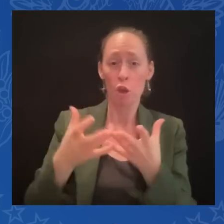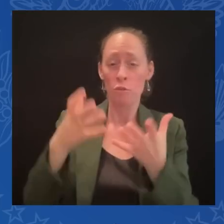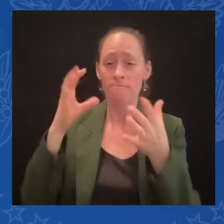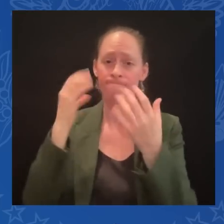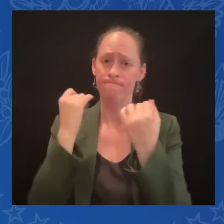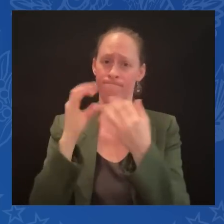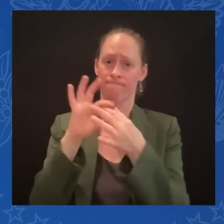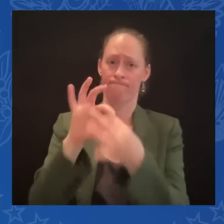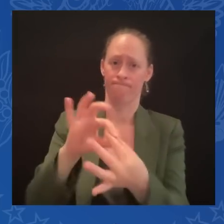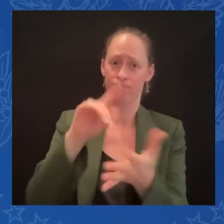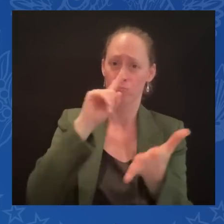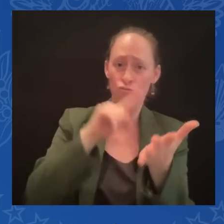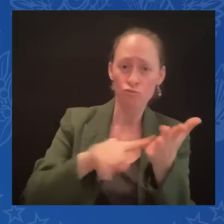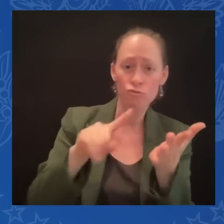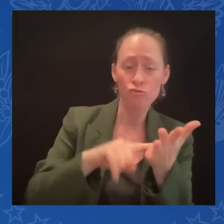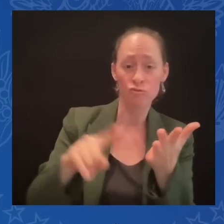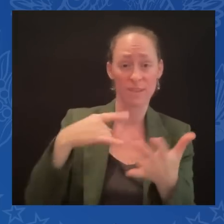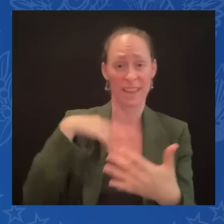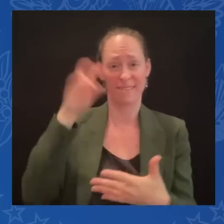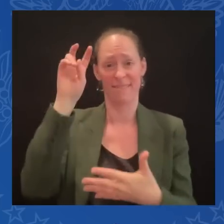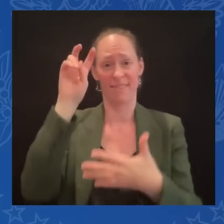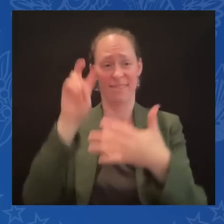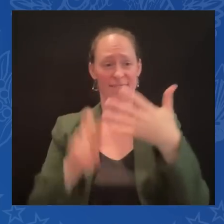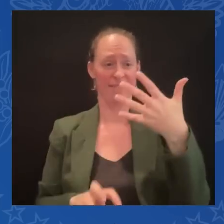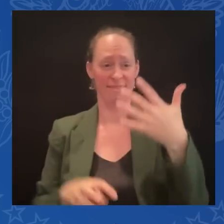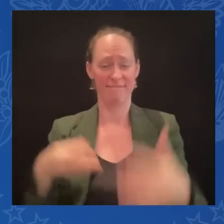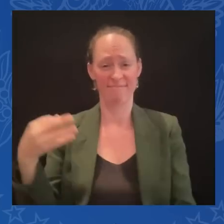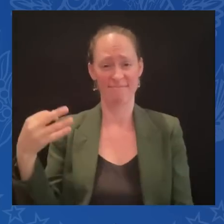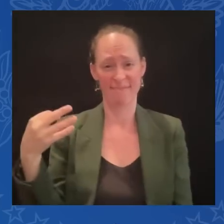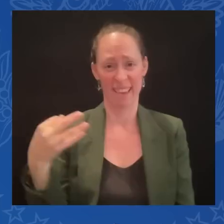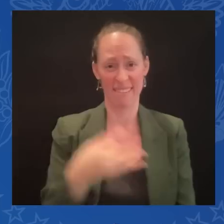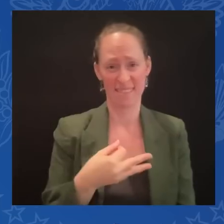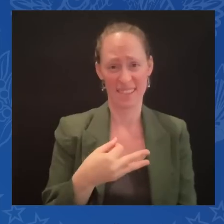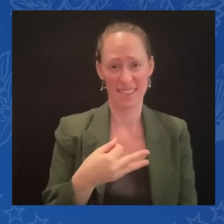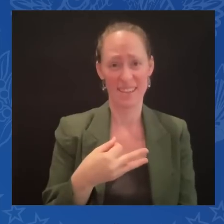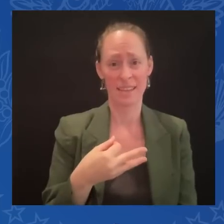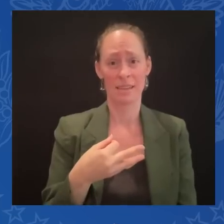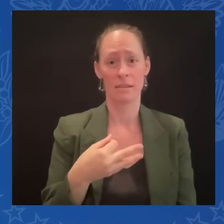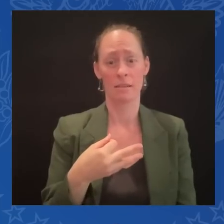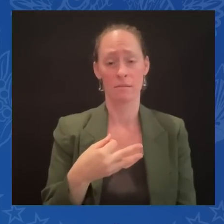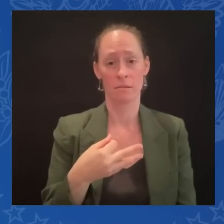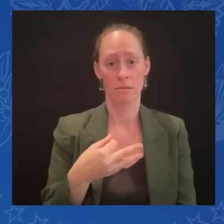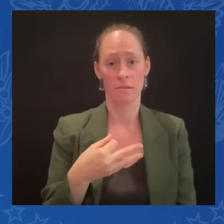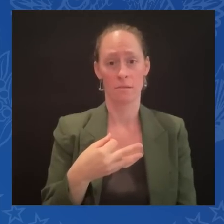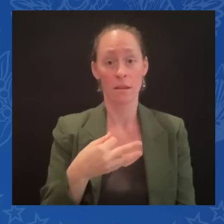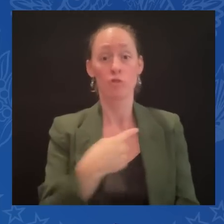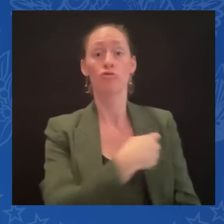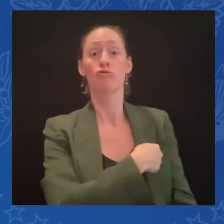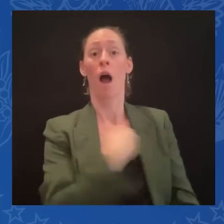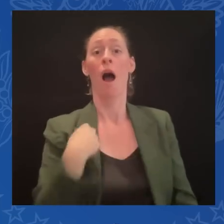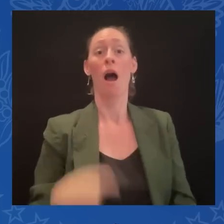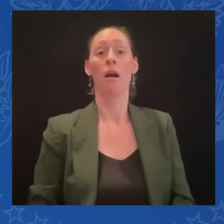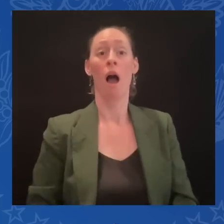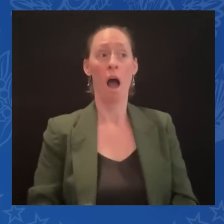and now China is number two. And other countries are closing in fast. This is the United States of America, for God's sake.